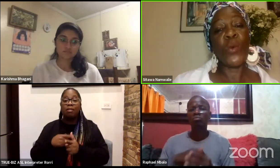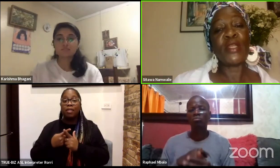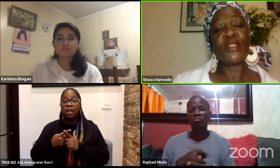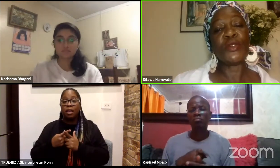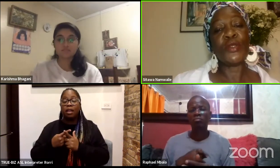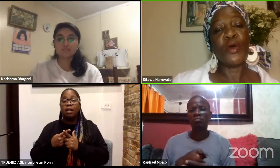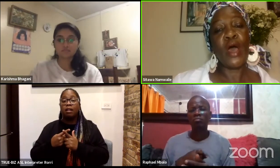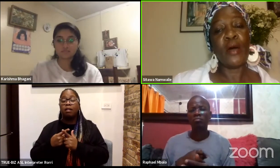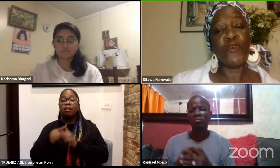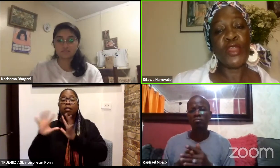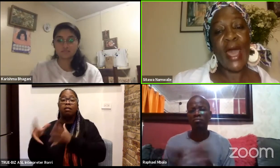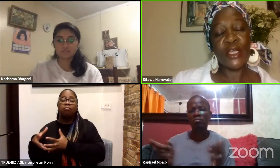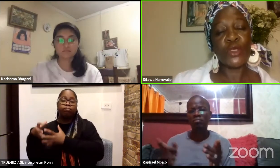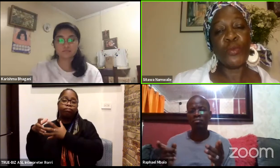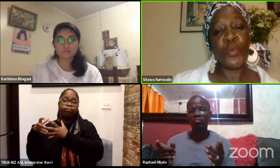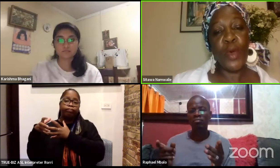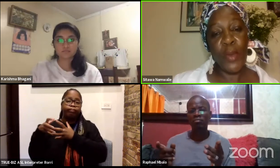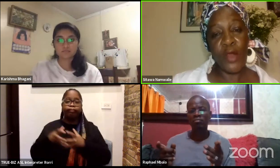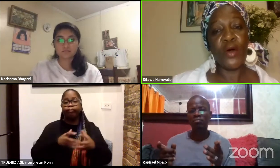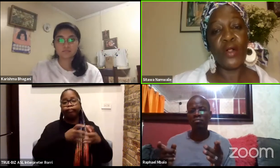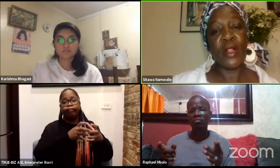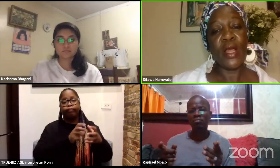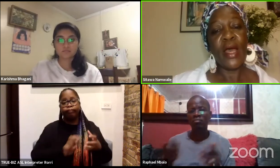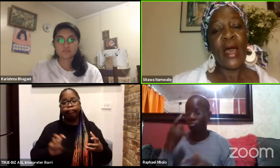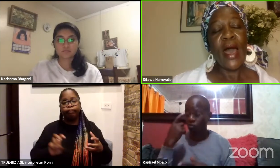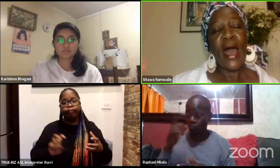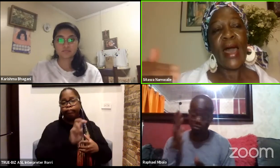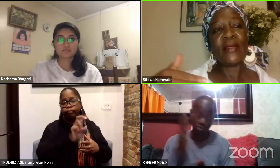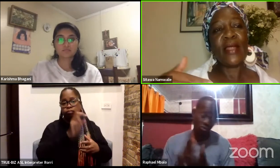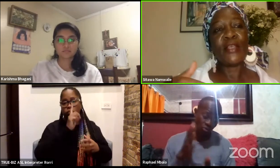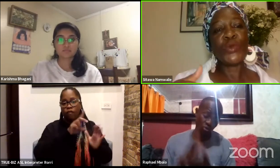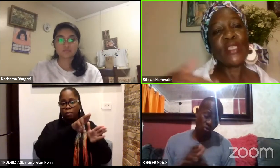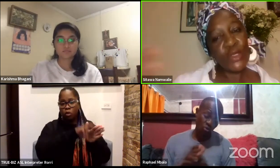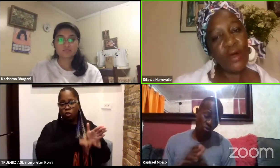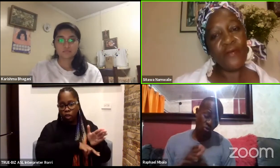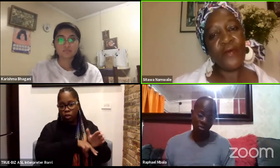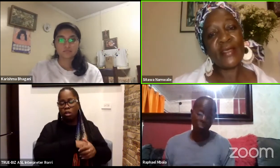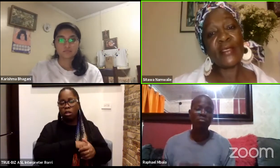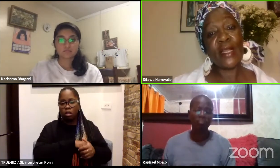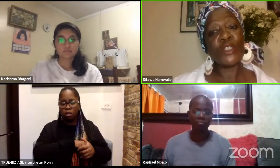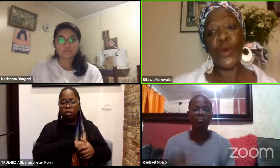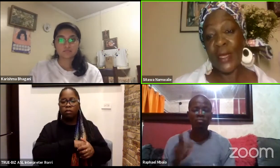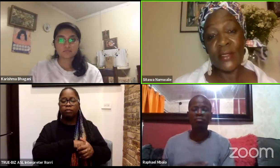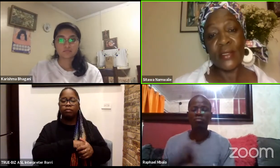and went for the actual burial. And as we set off, I started to write,